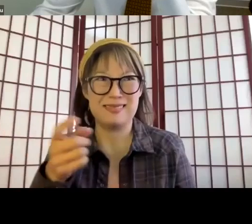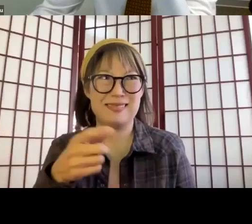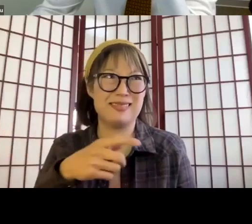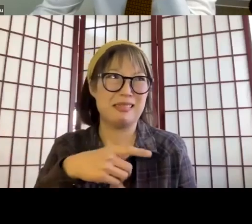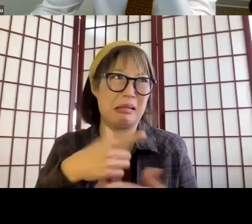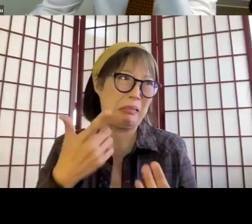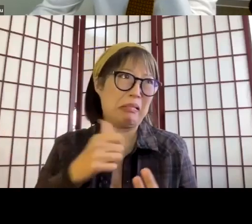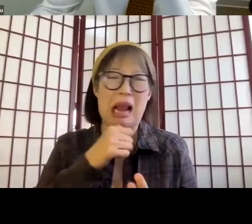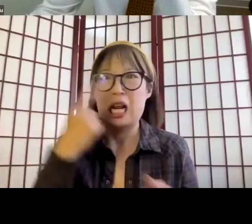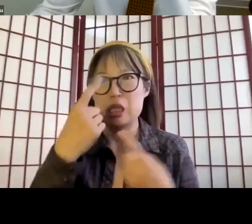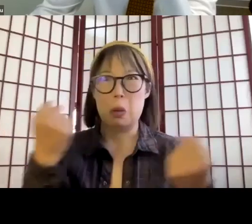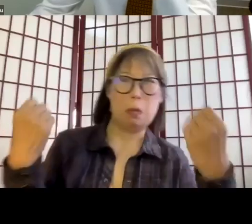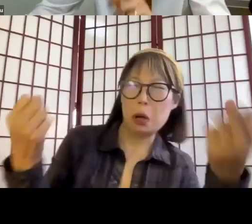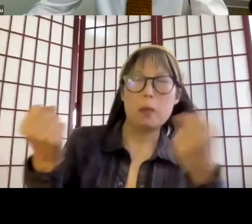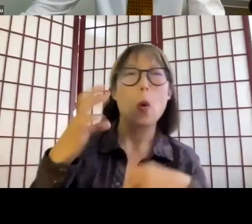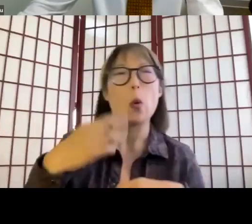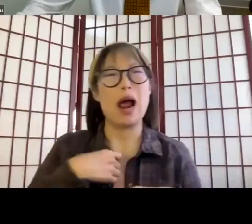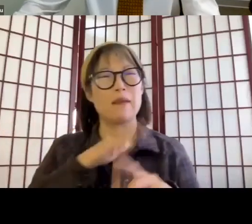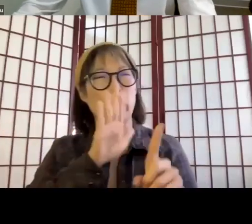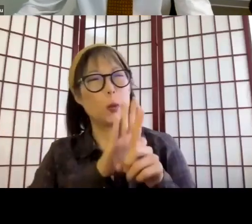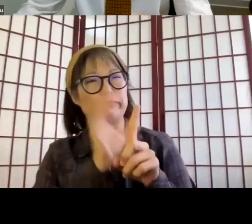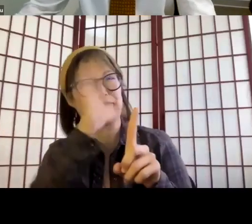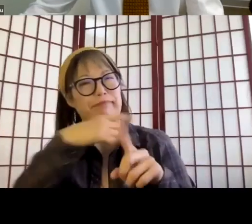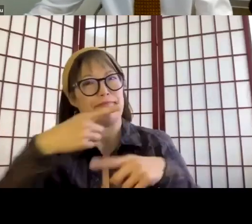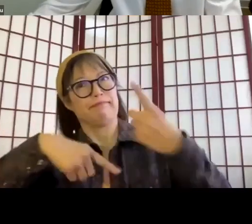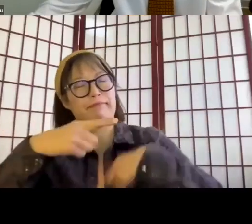and I got to be honest with you-- I mean, they're not considered like really fluent signers.